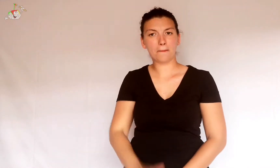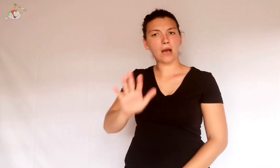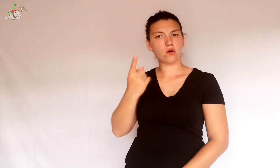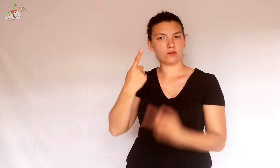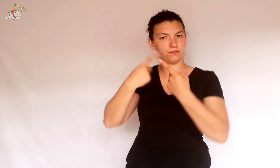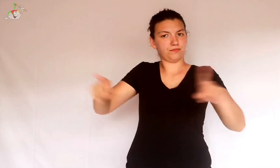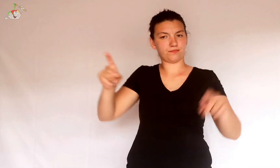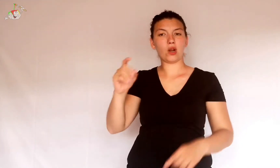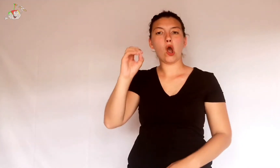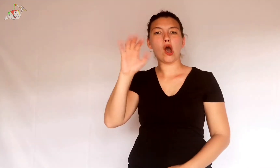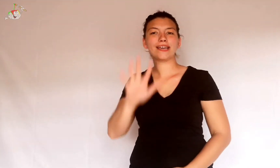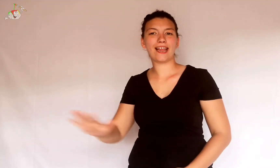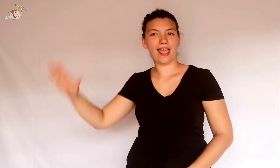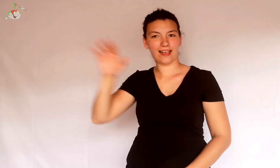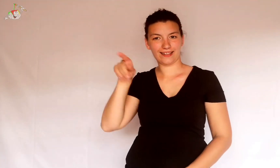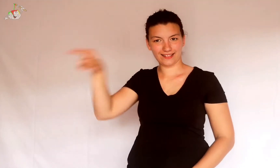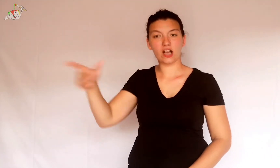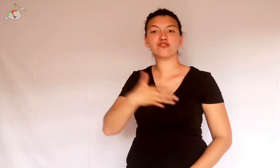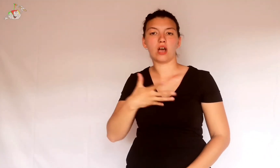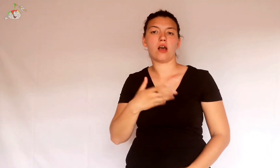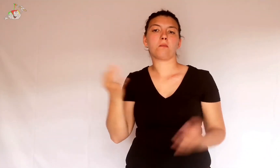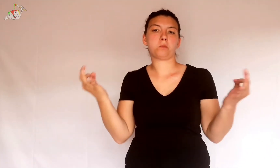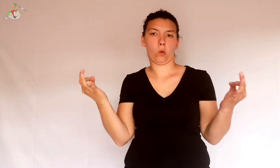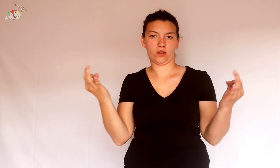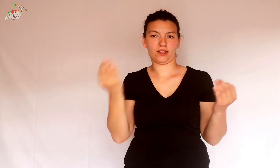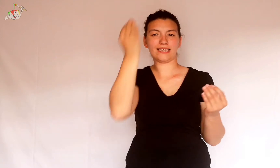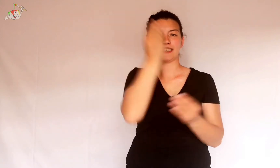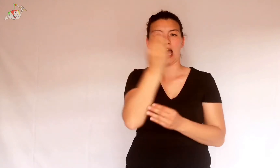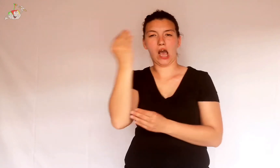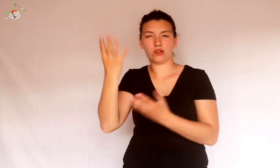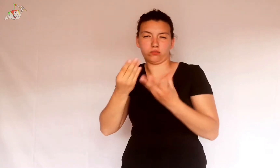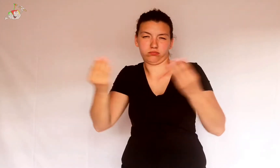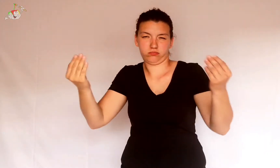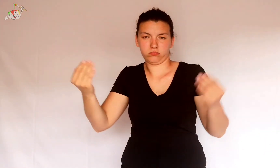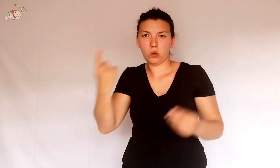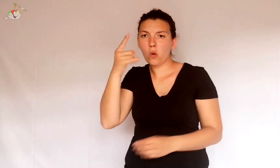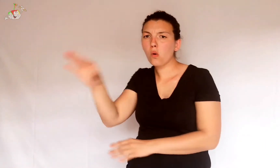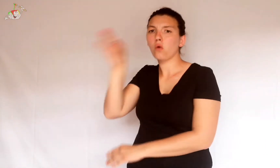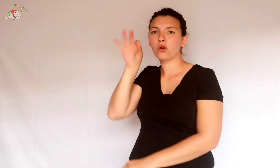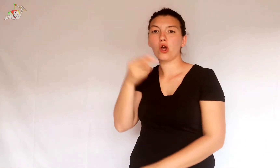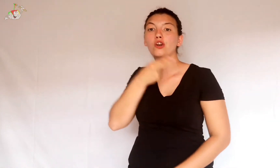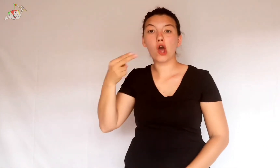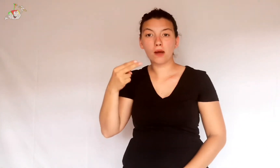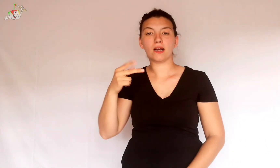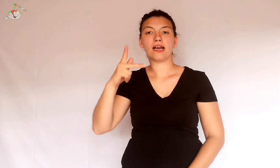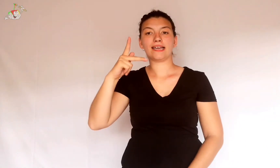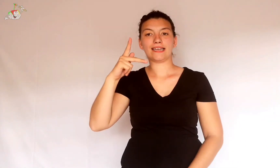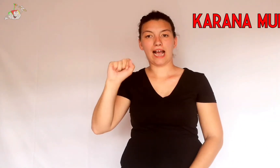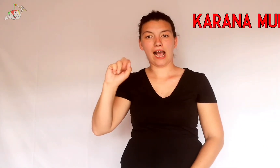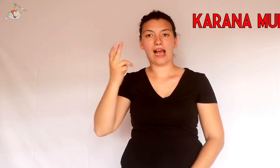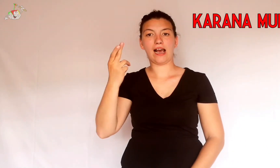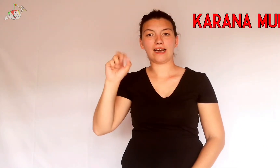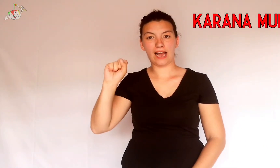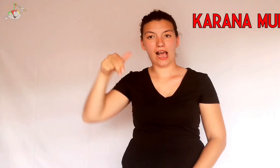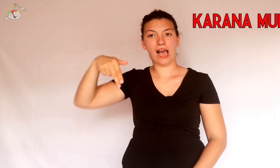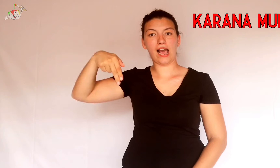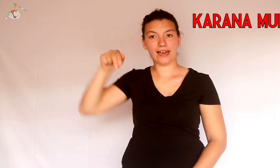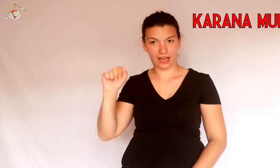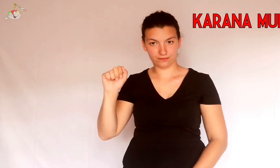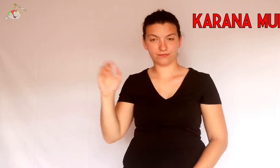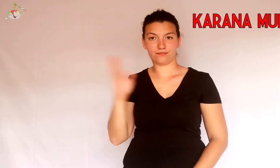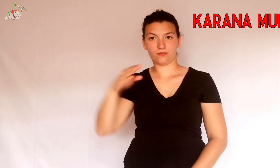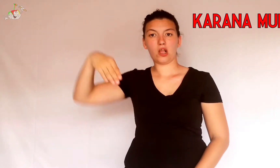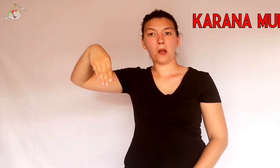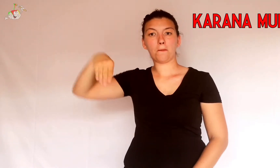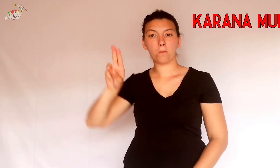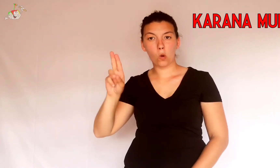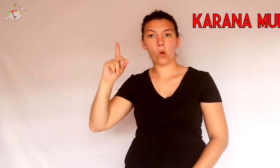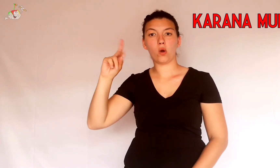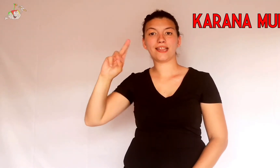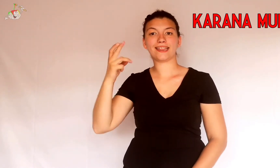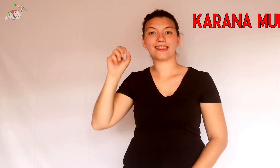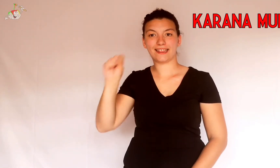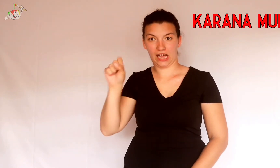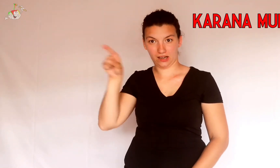But it is different in the East, among many statues of Buddha there is one named Karana Mudra